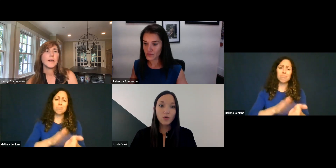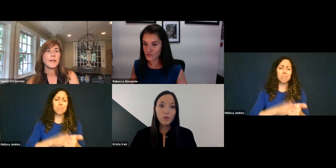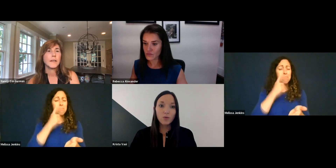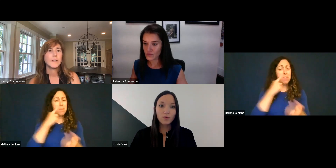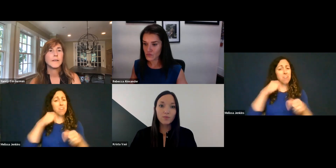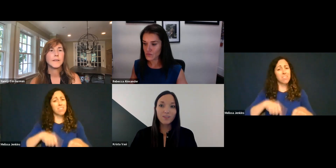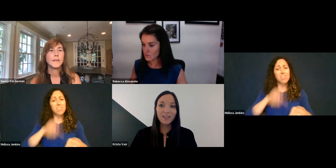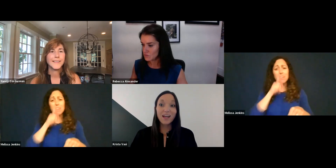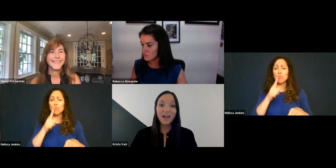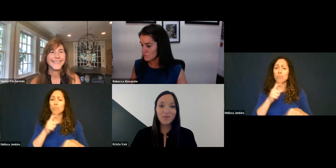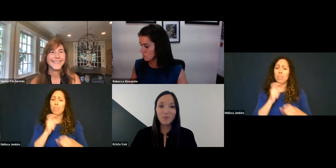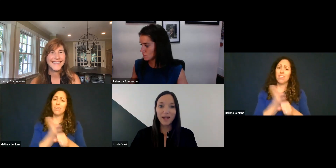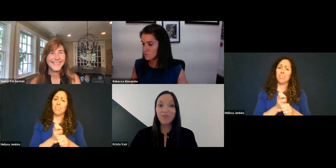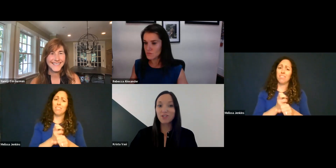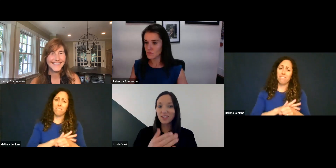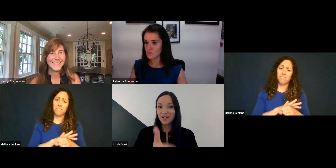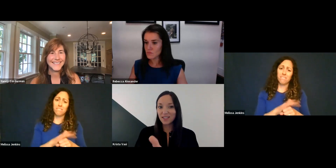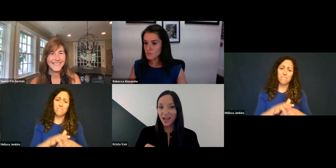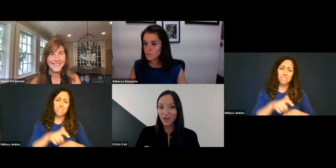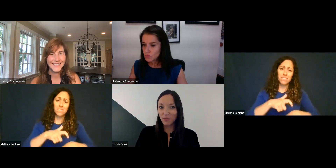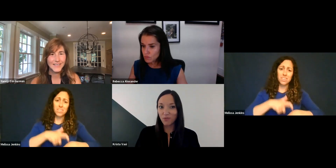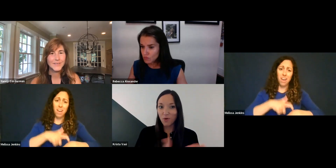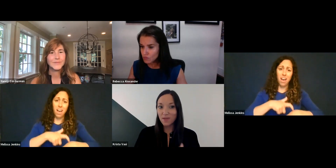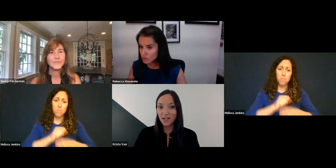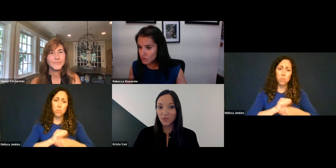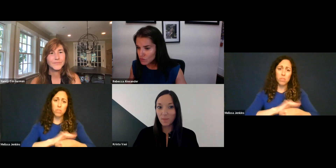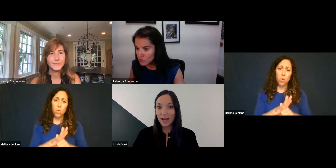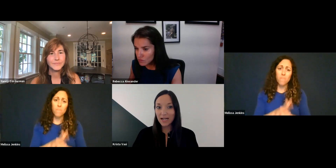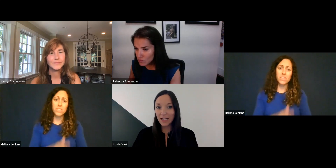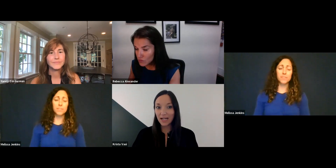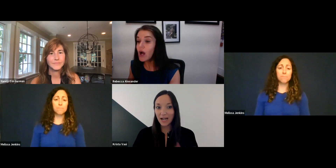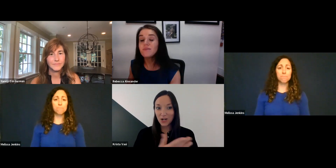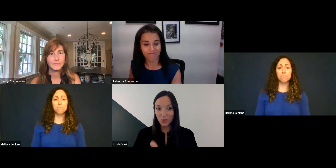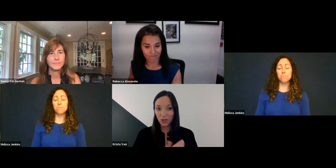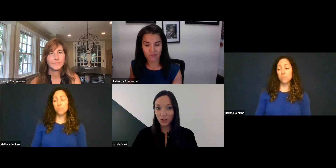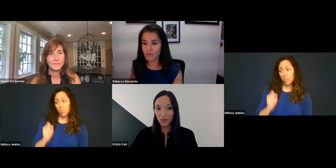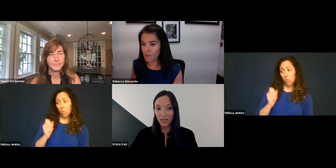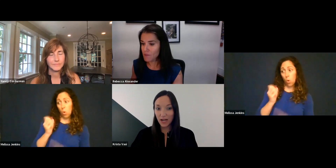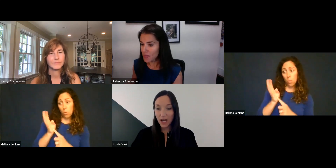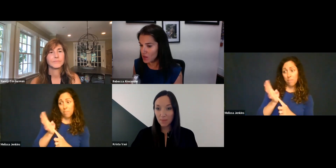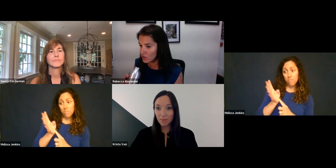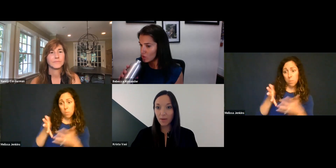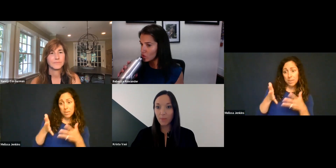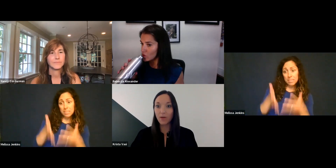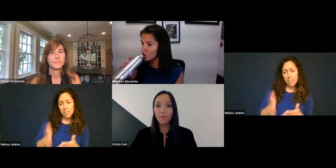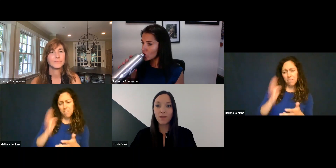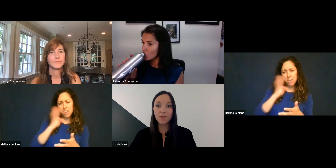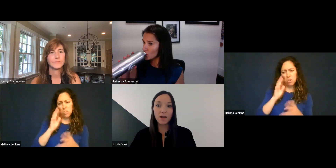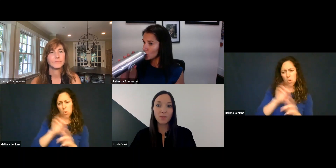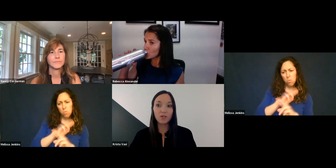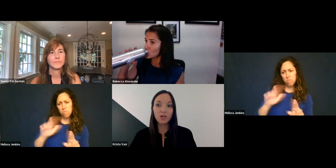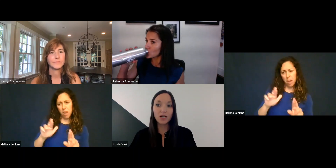So, Rebecca, I was just going to say, with four minutes remaining I know we're closing up. But there might be an opportunity